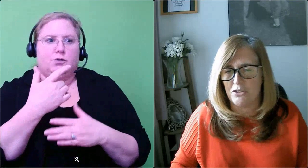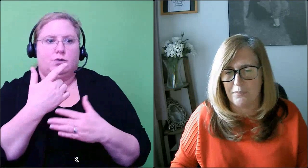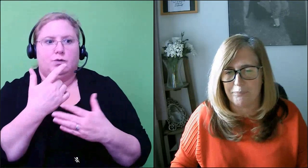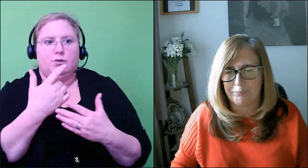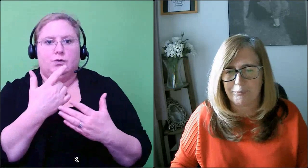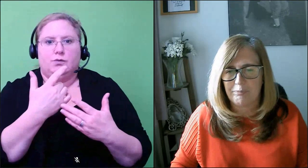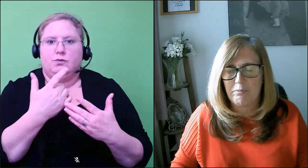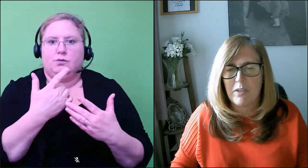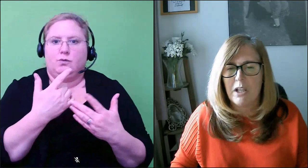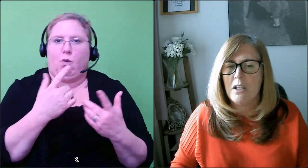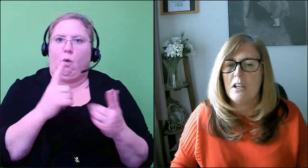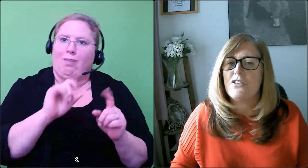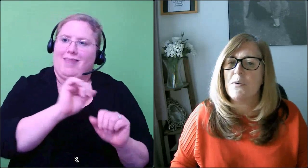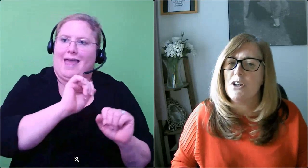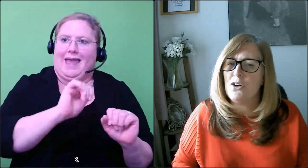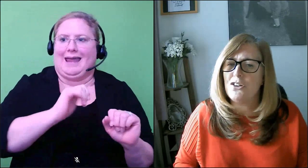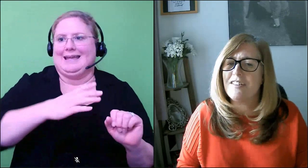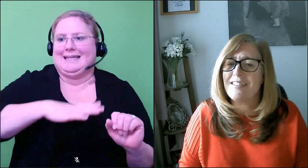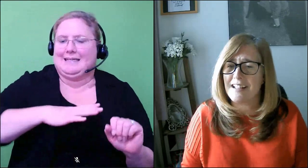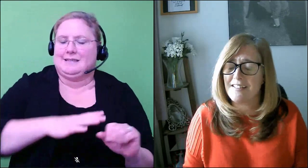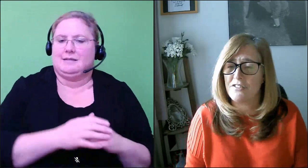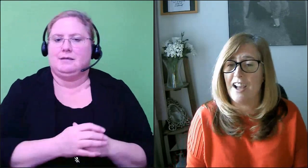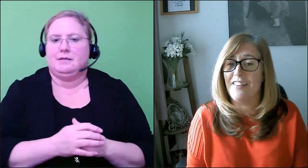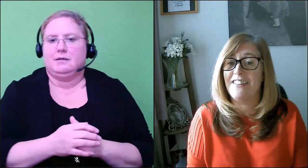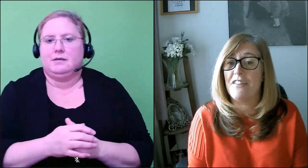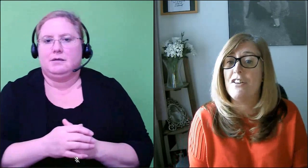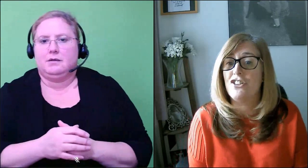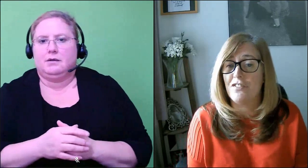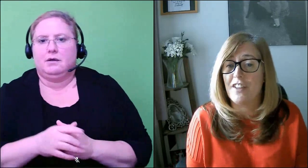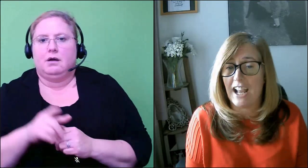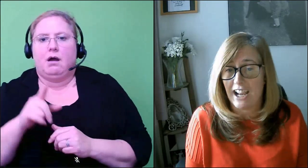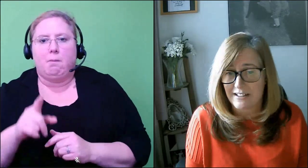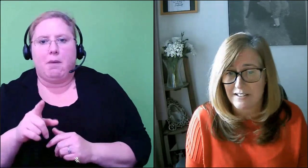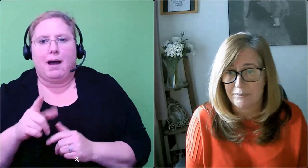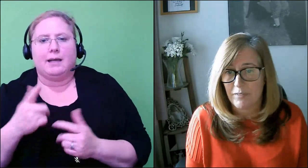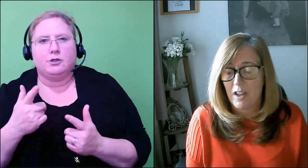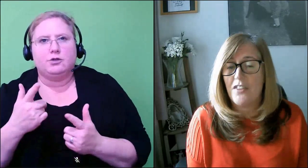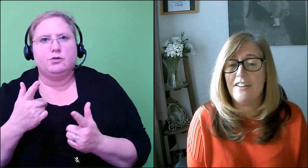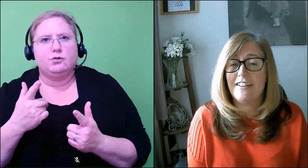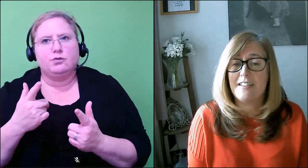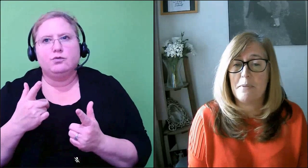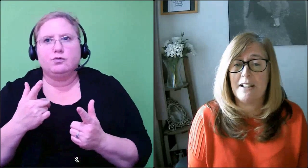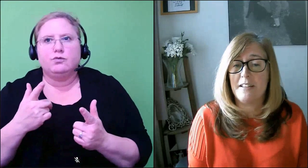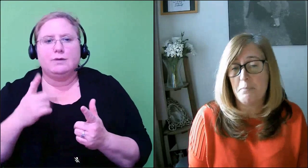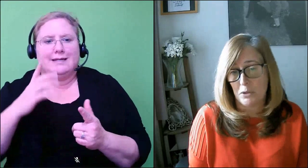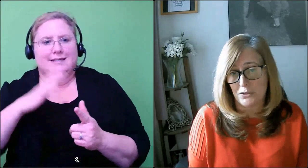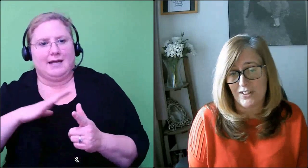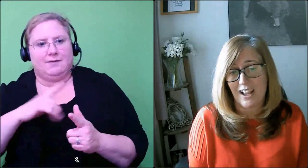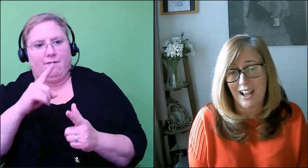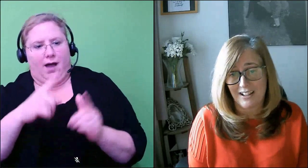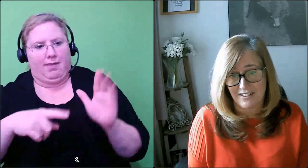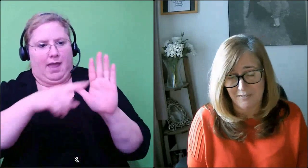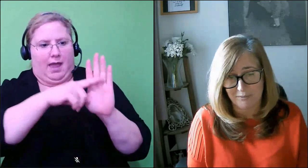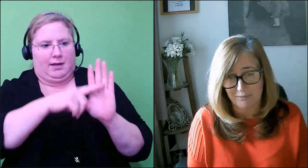So in order to satisfy the definition of the act, the disability must either have lasted